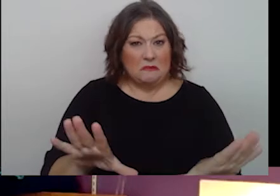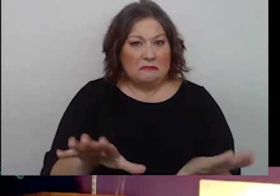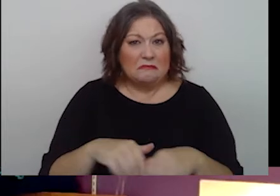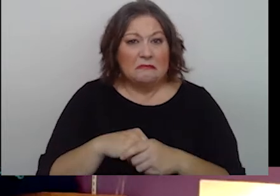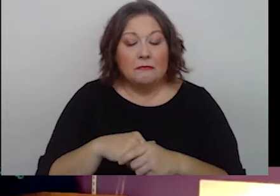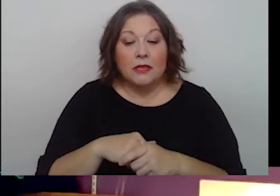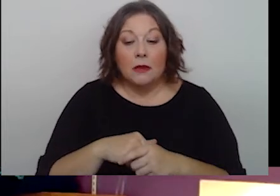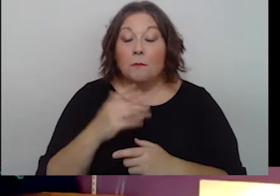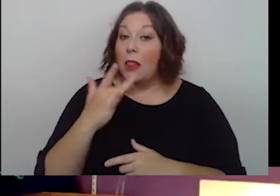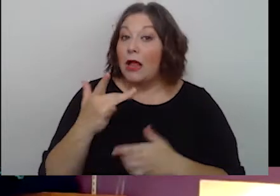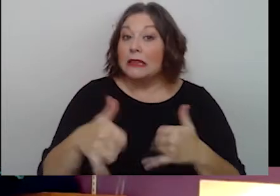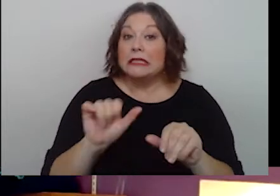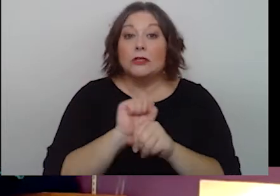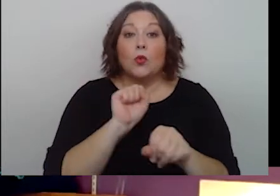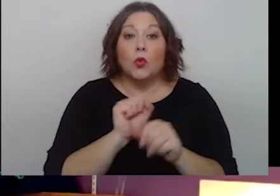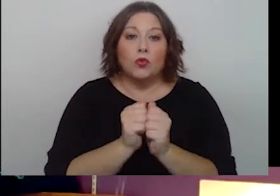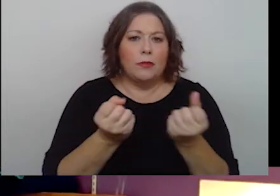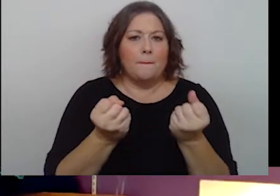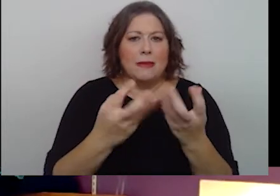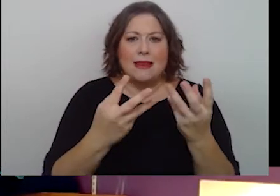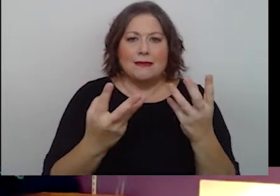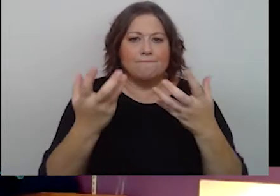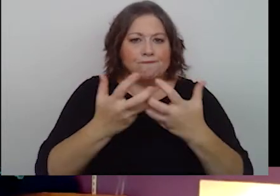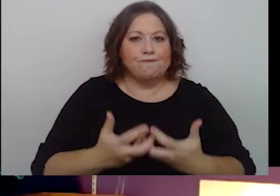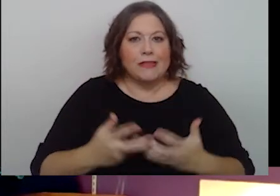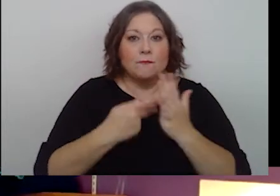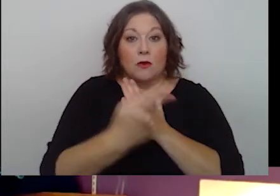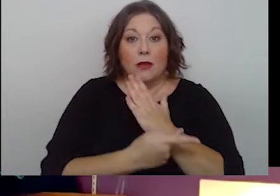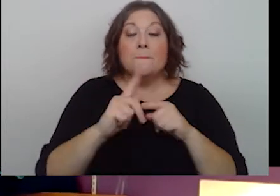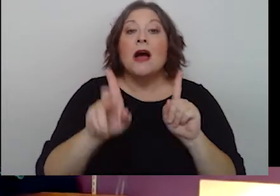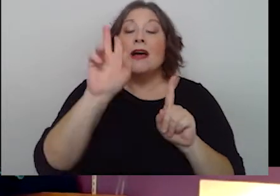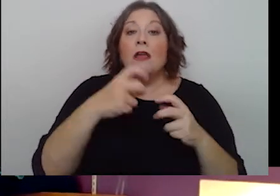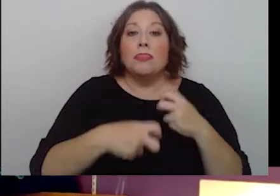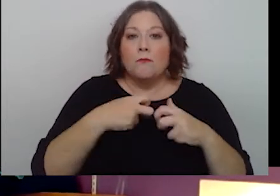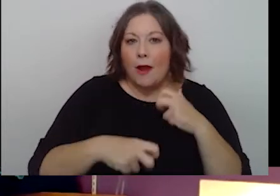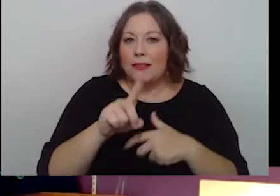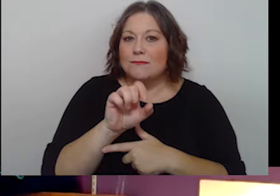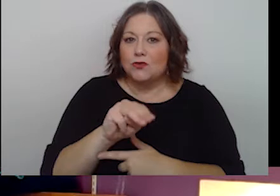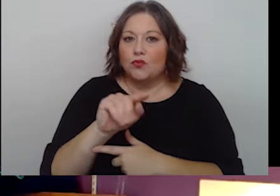Luckily it still works with a lot of programs. But I think, uh, the problem with ZoomText is that